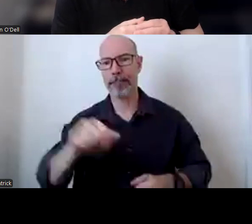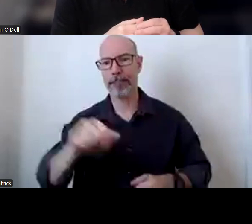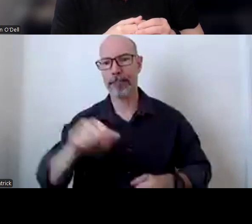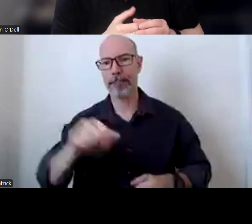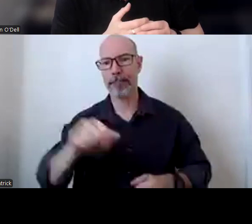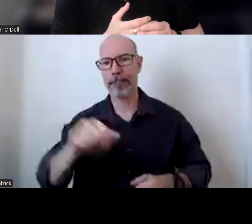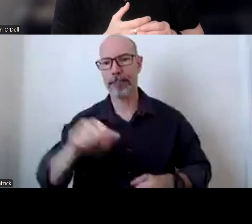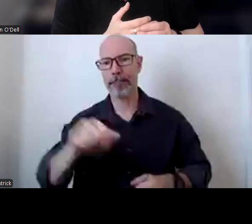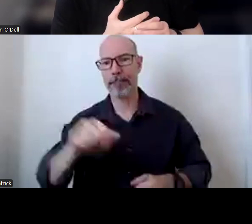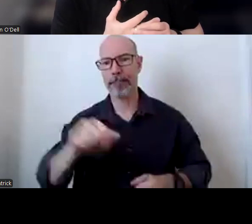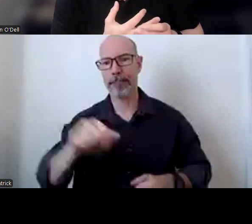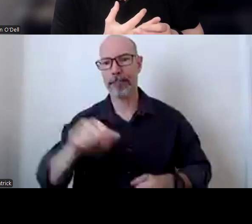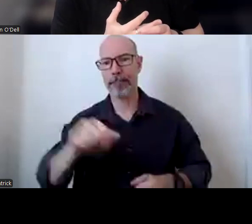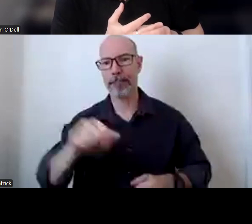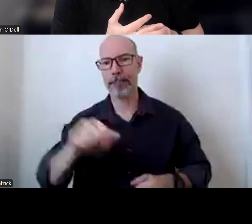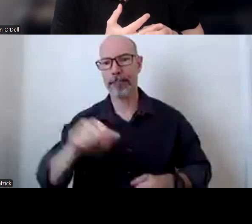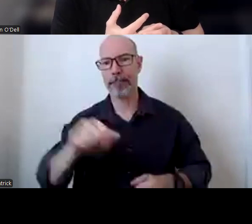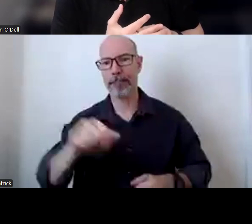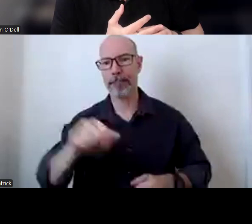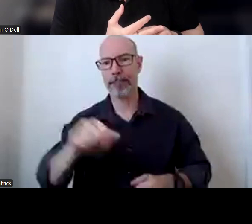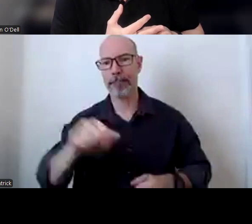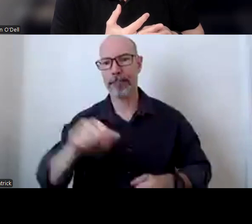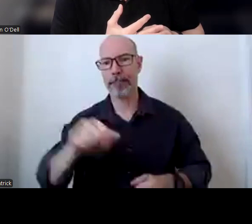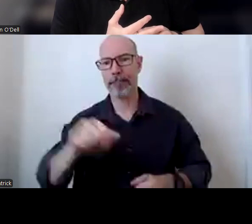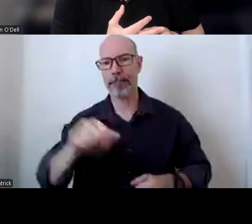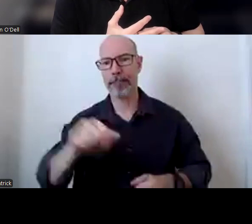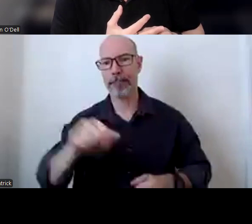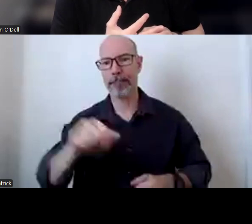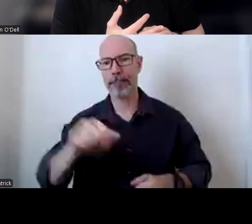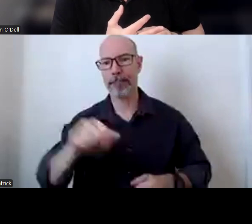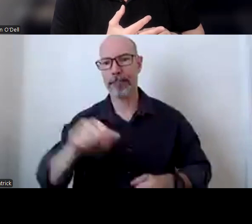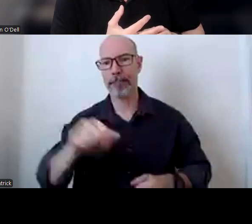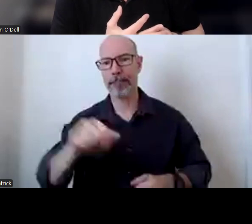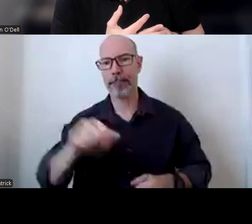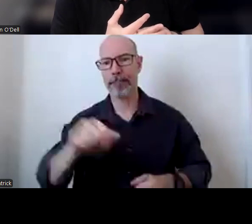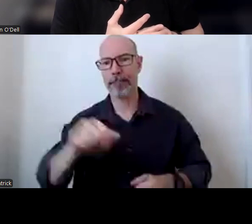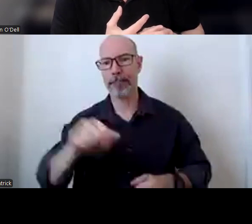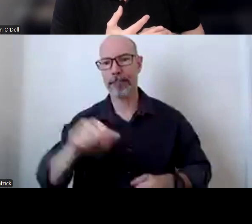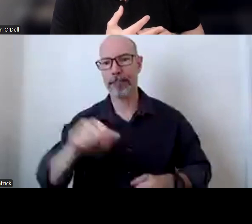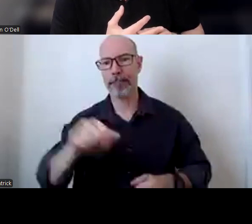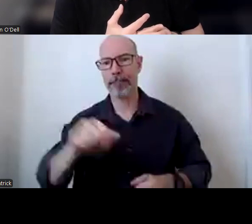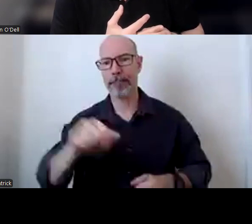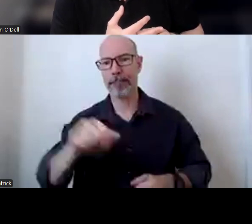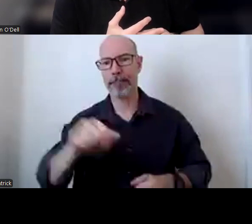replicates the function of the nerves in the ear that usually die with late onset hearing loss.